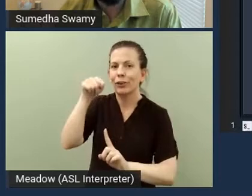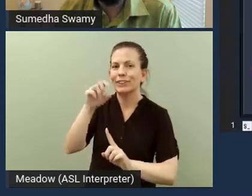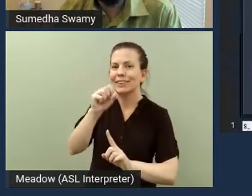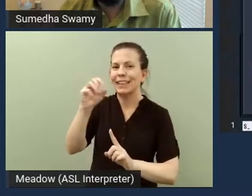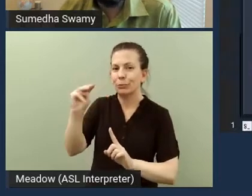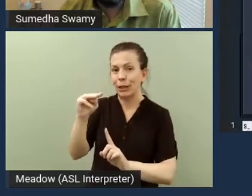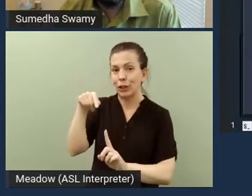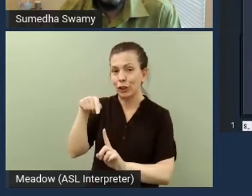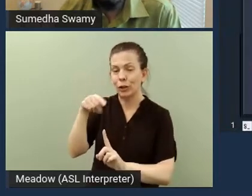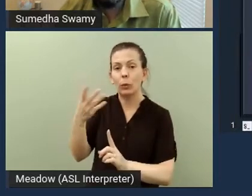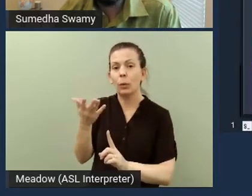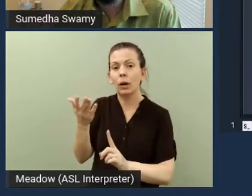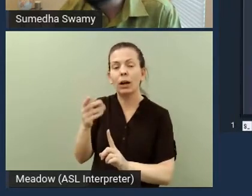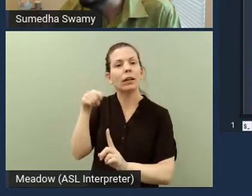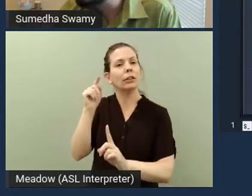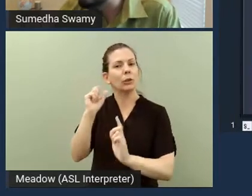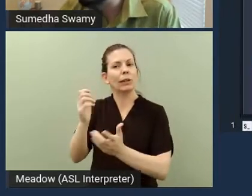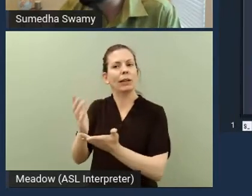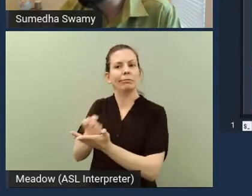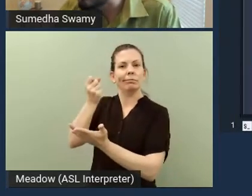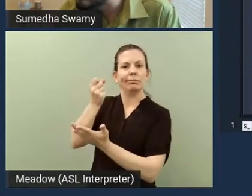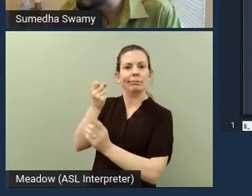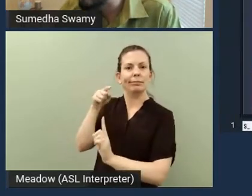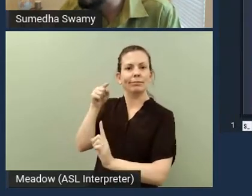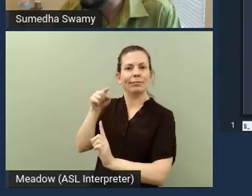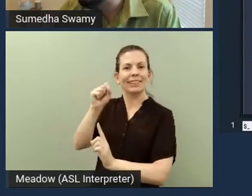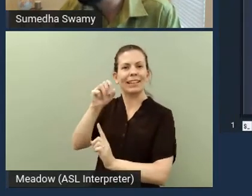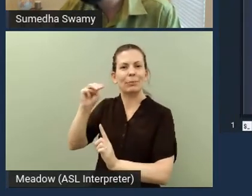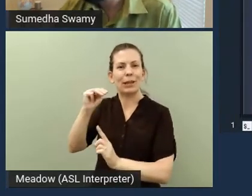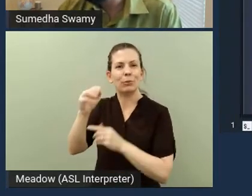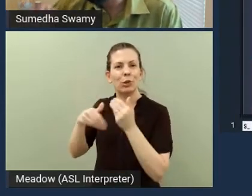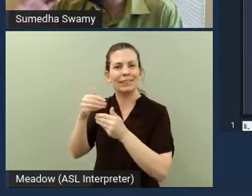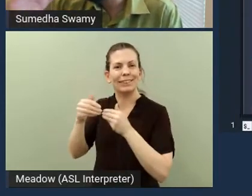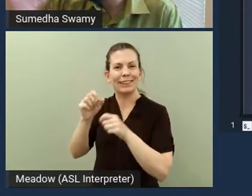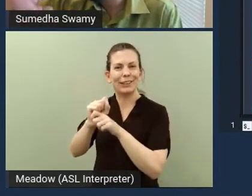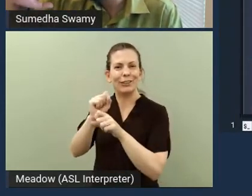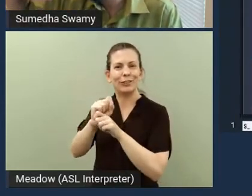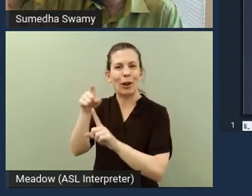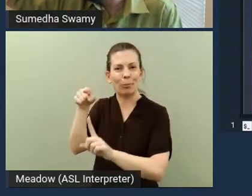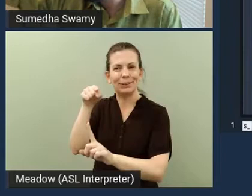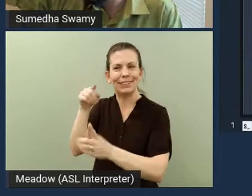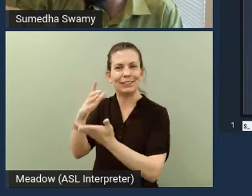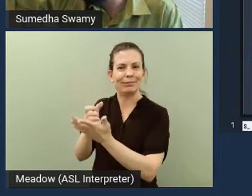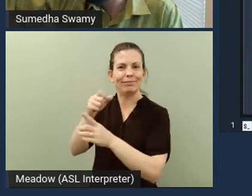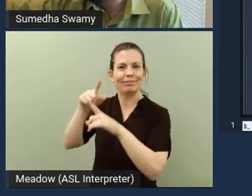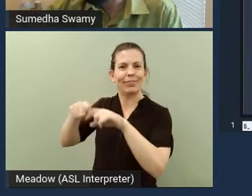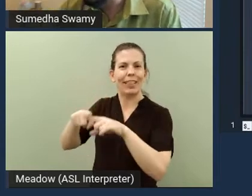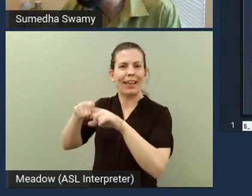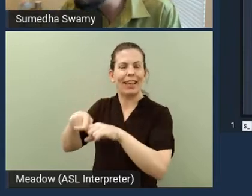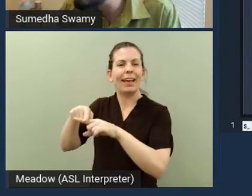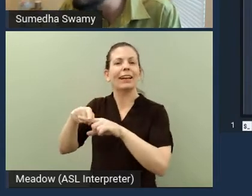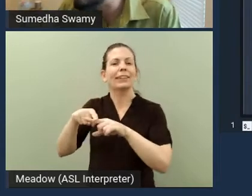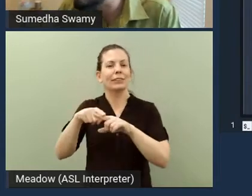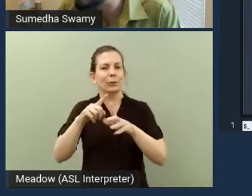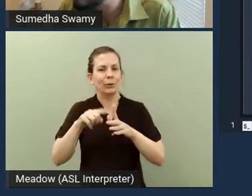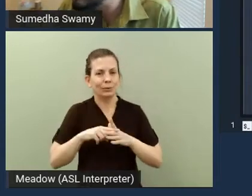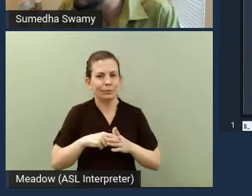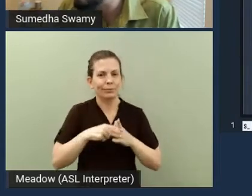is you can leverage SageMaker processing jobs in order to instantiate other resources